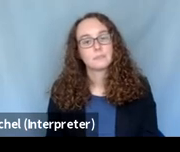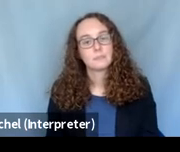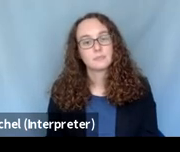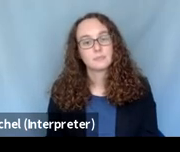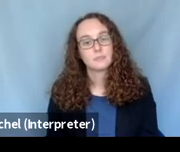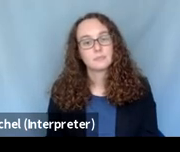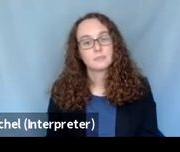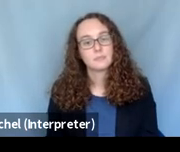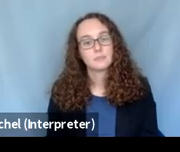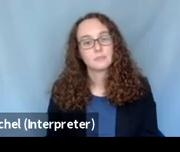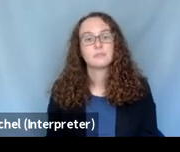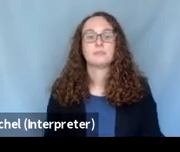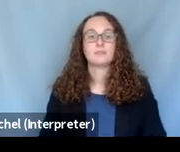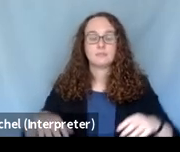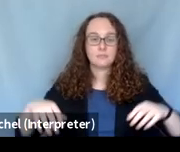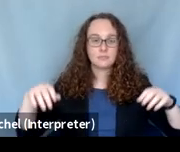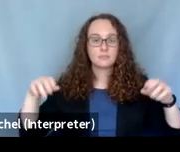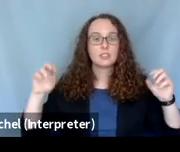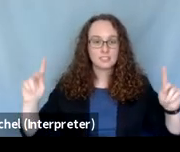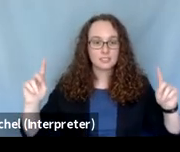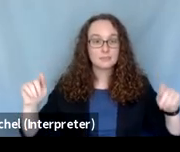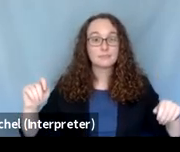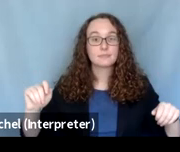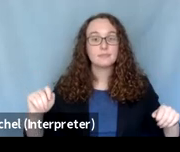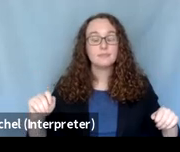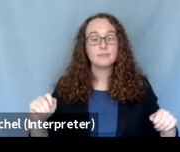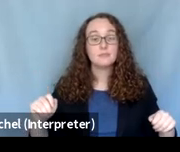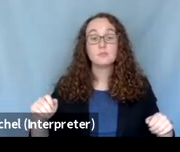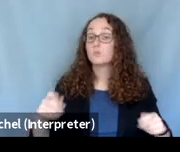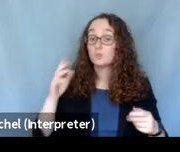Okay, so basically if you've not, you sign up and it's free of course